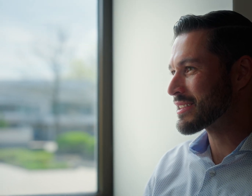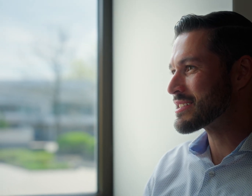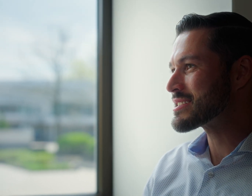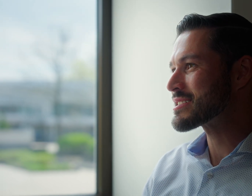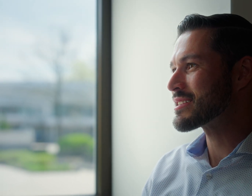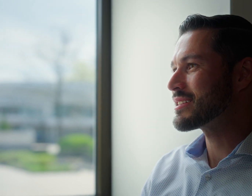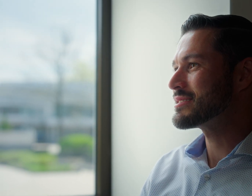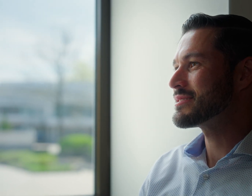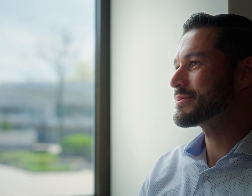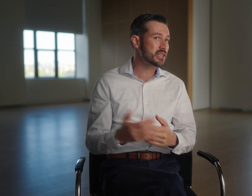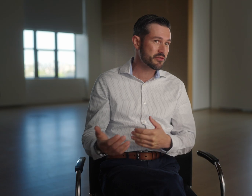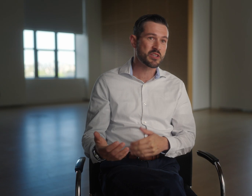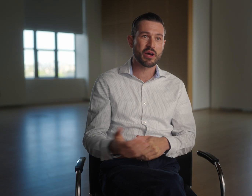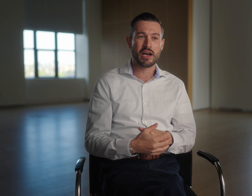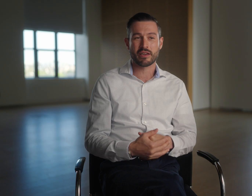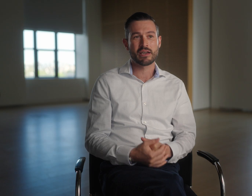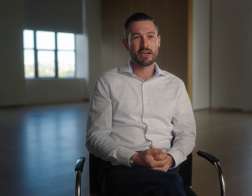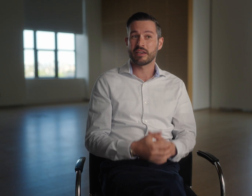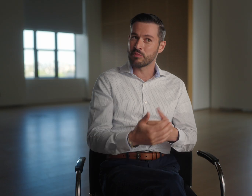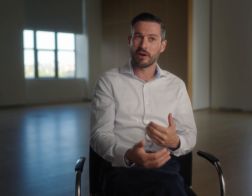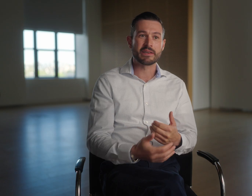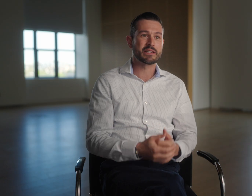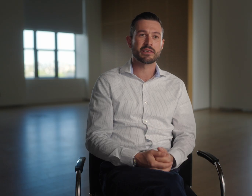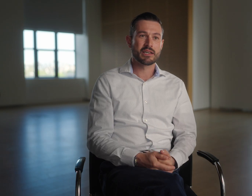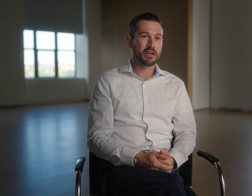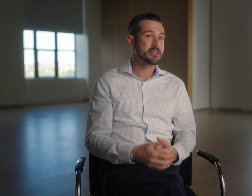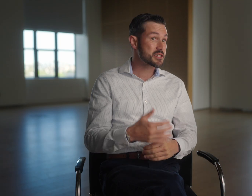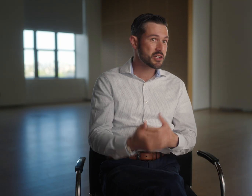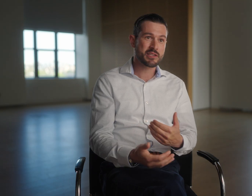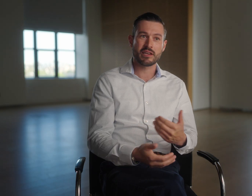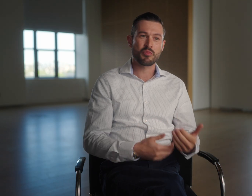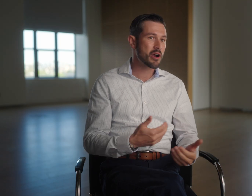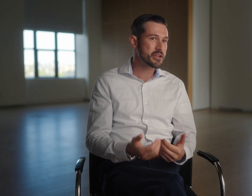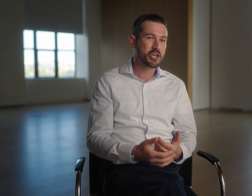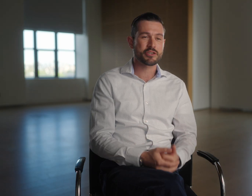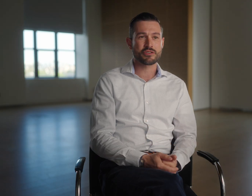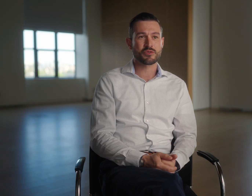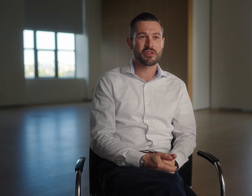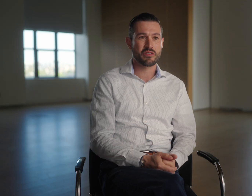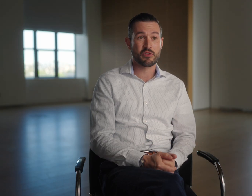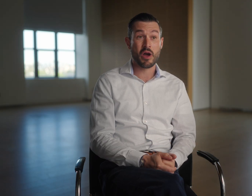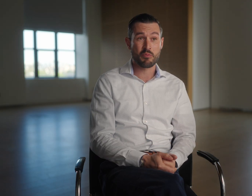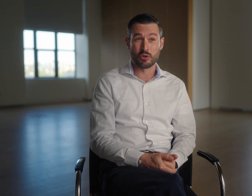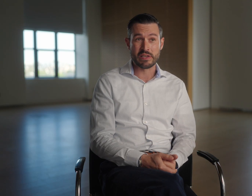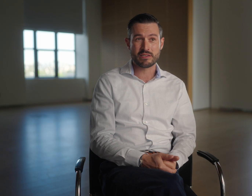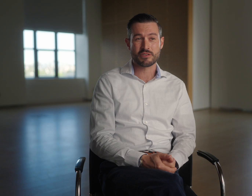effectively communicate those changes, get feedback, get buy-in, discuss any priority changes with my employees.